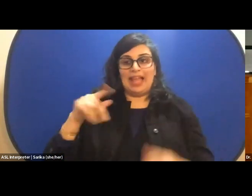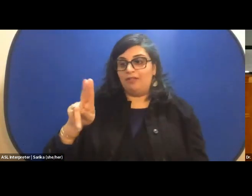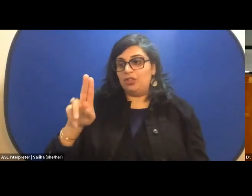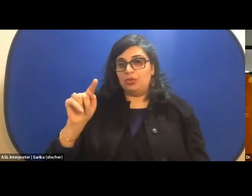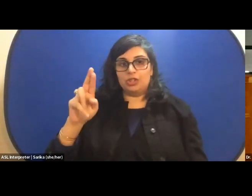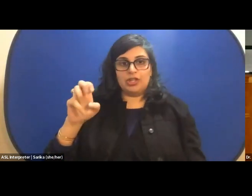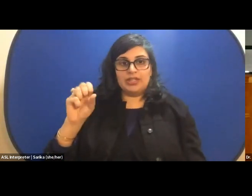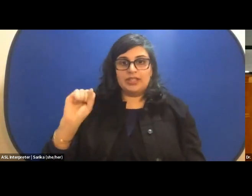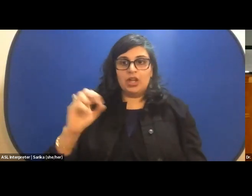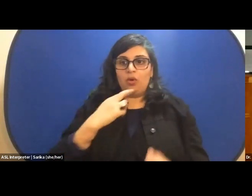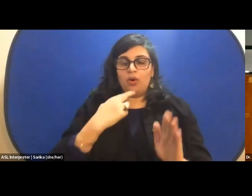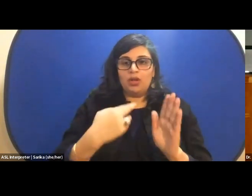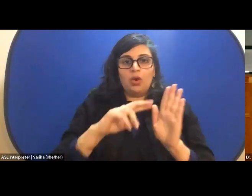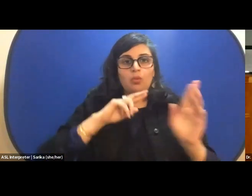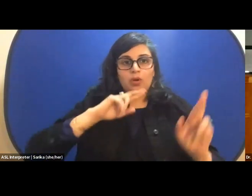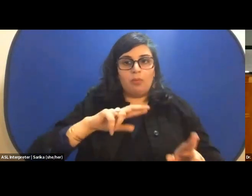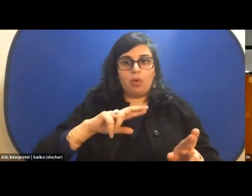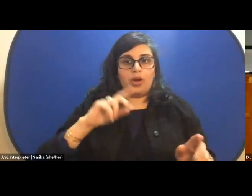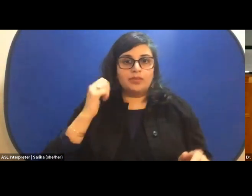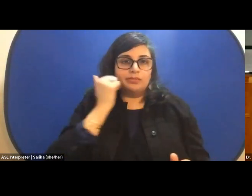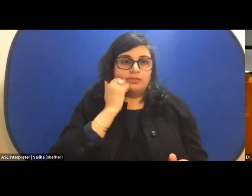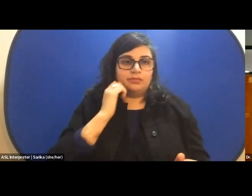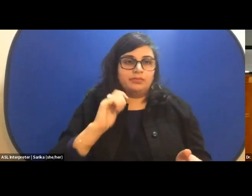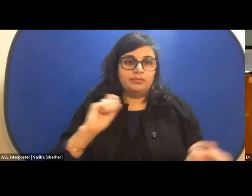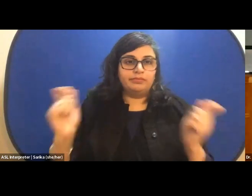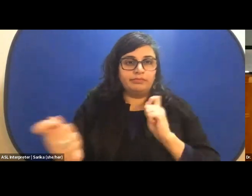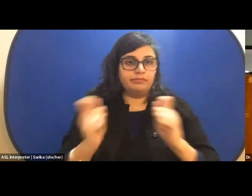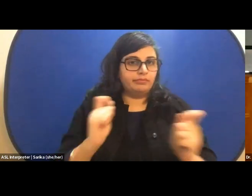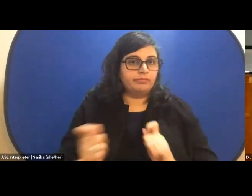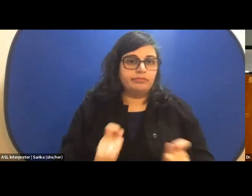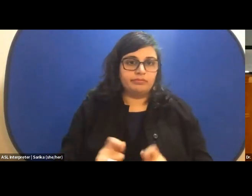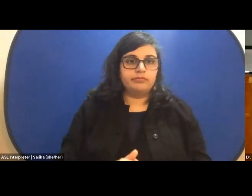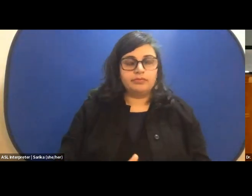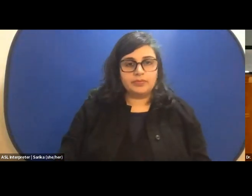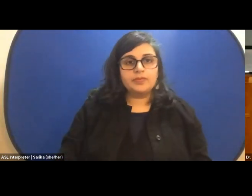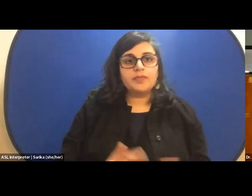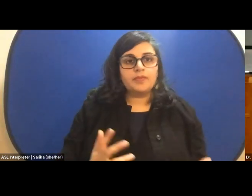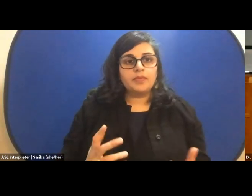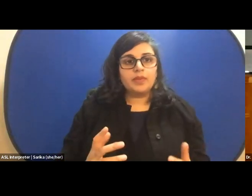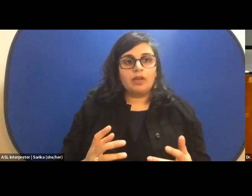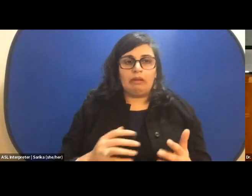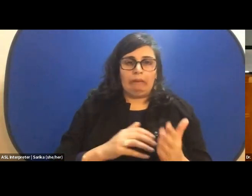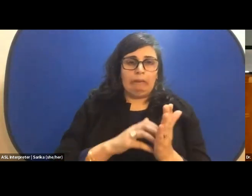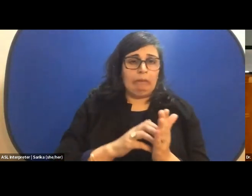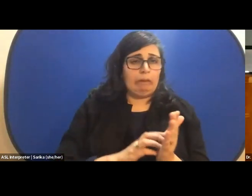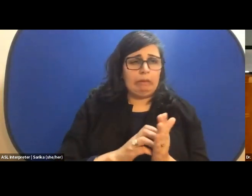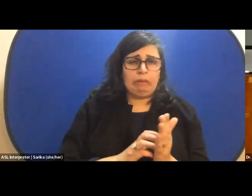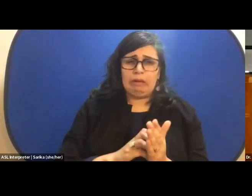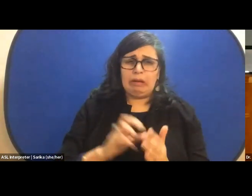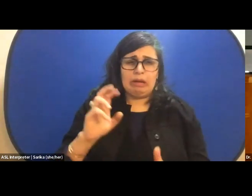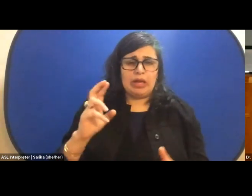tear gas may be directly harming reproductive systems. Those with